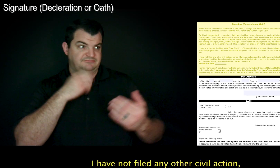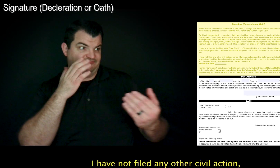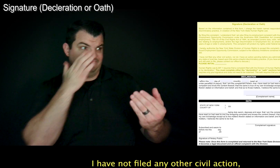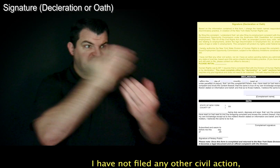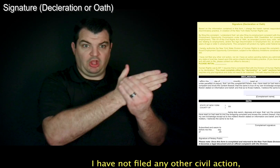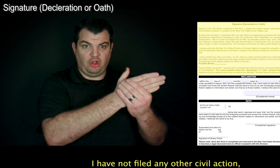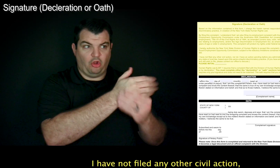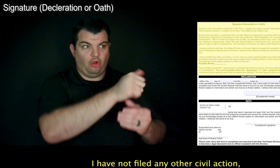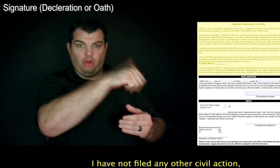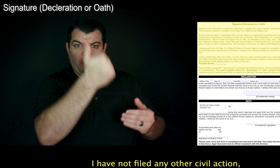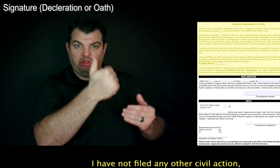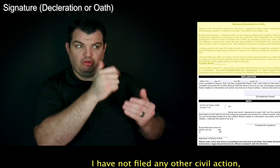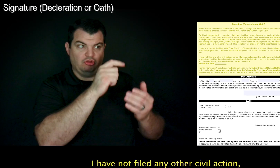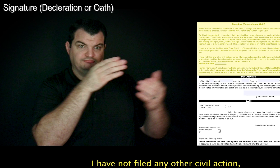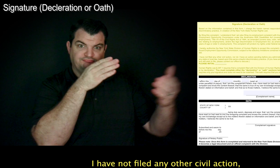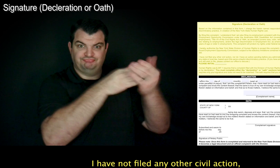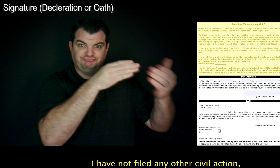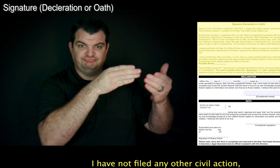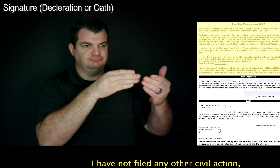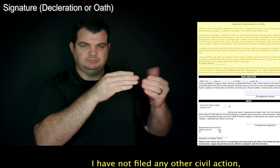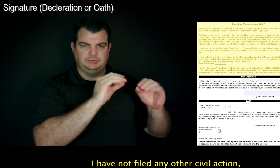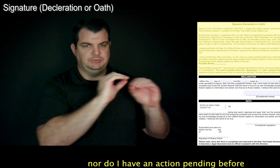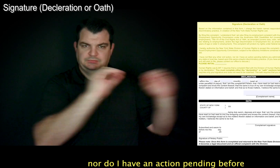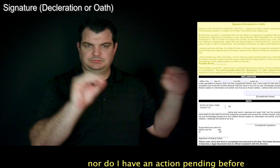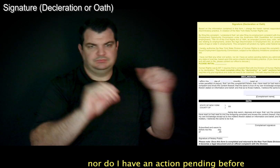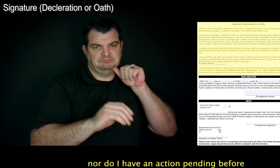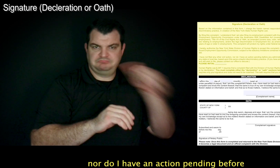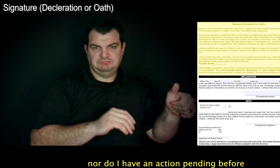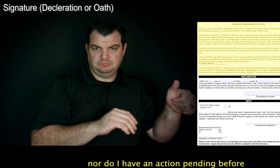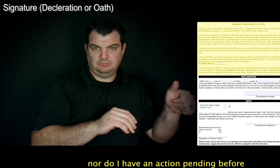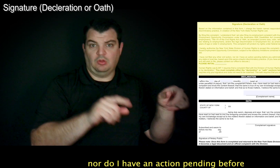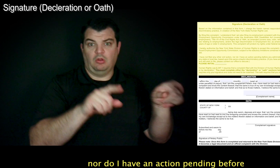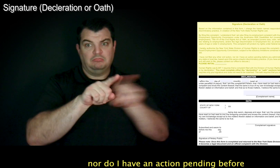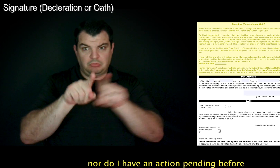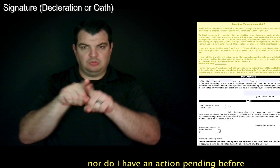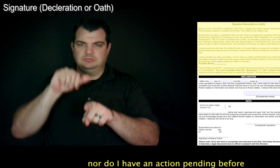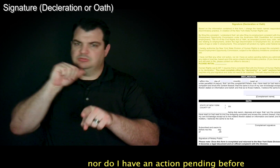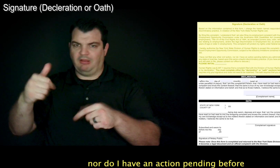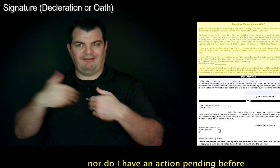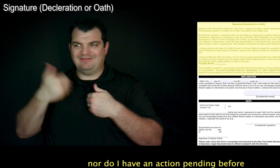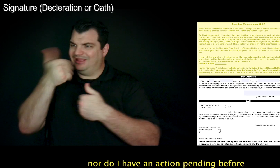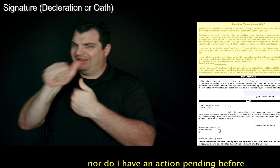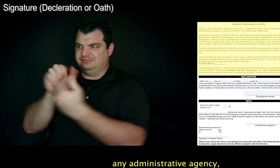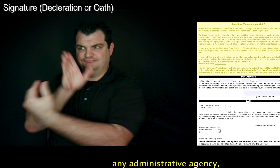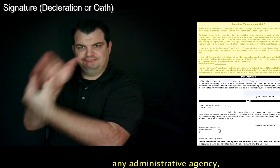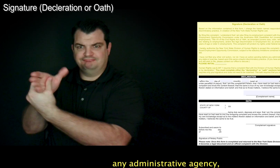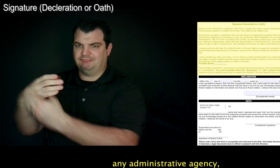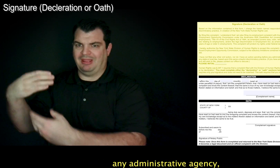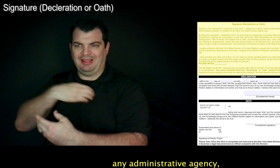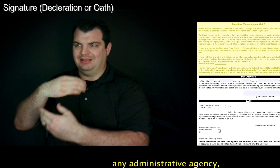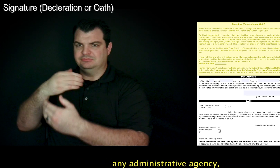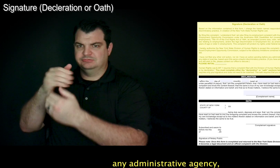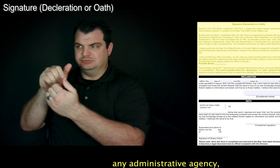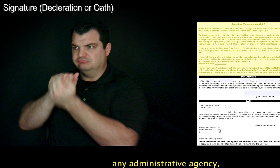I have not filed any other civil action, nor do I have an action pending before any administrative agency,